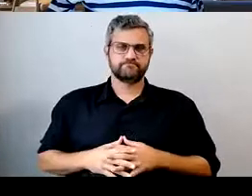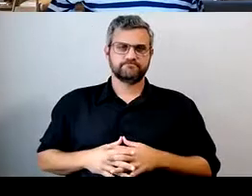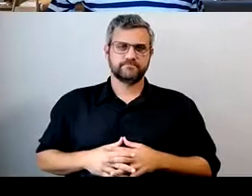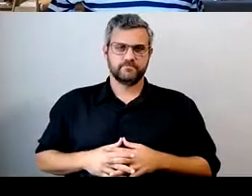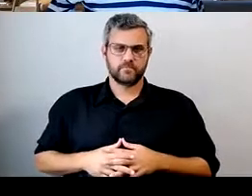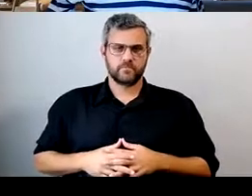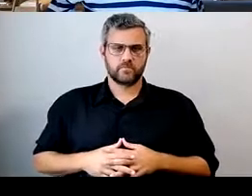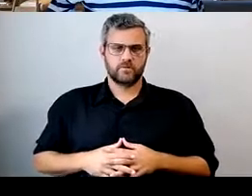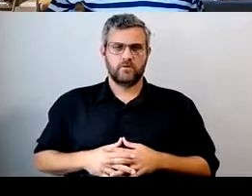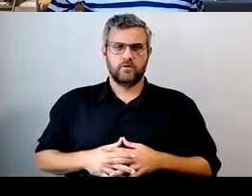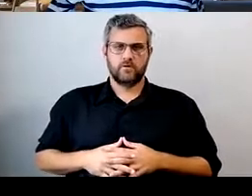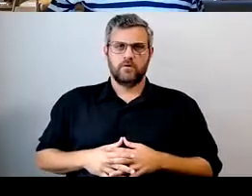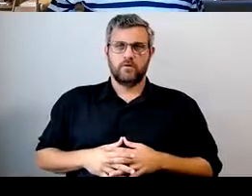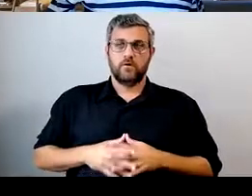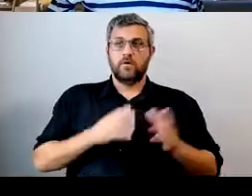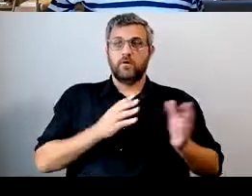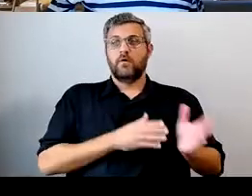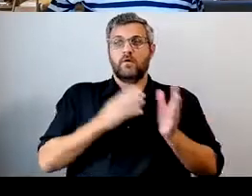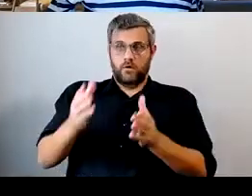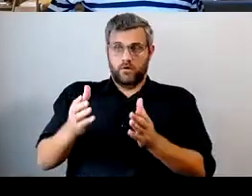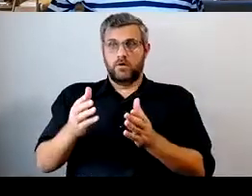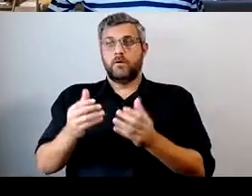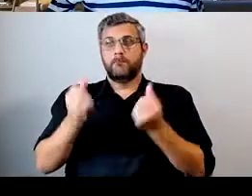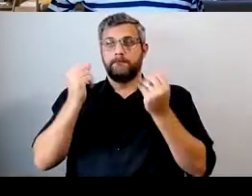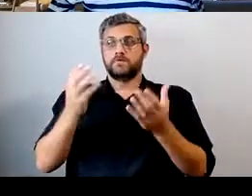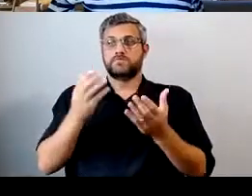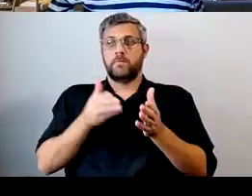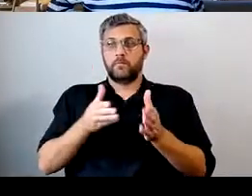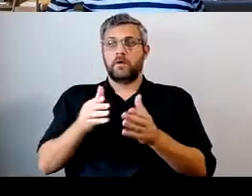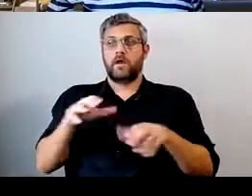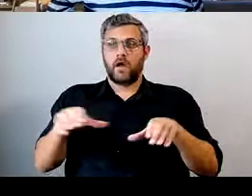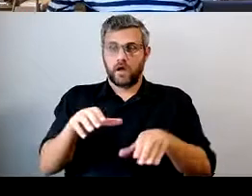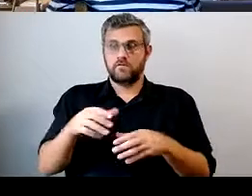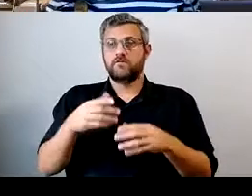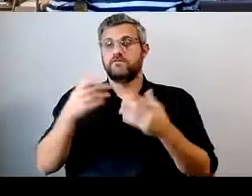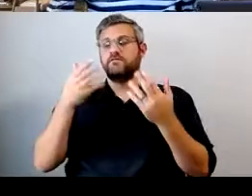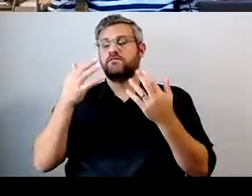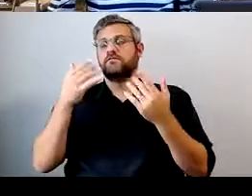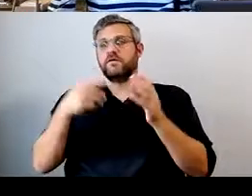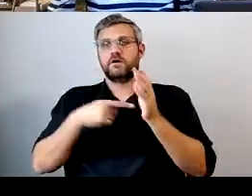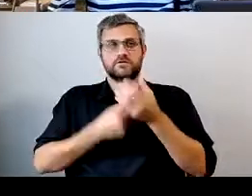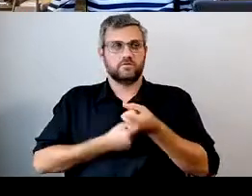So under multiple means of action expression. We talked about increasing executive function with some strategies,